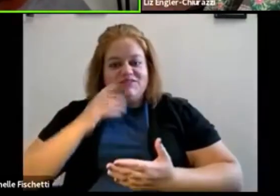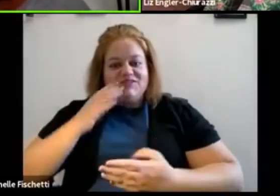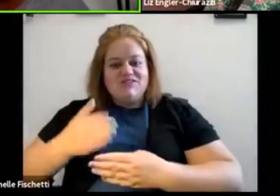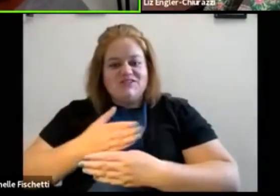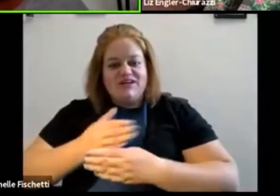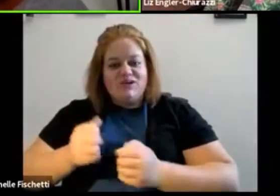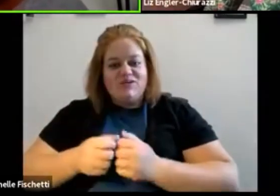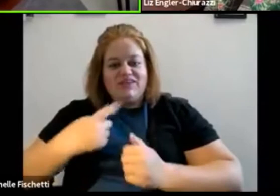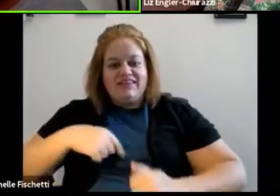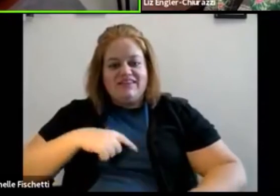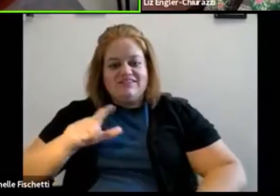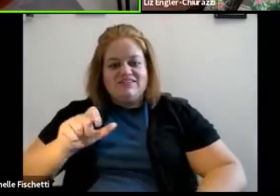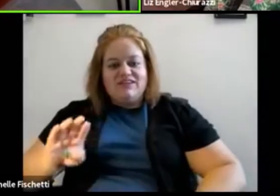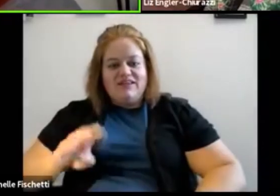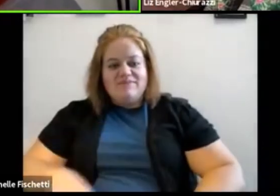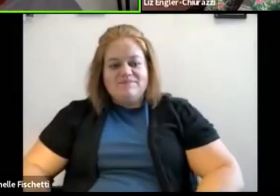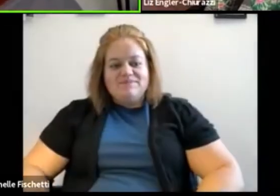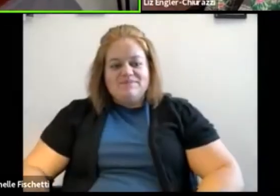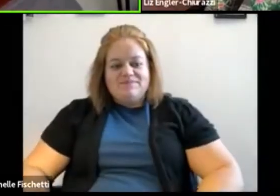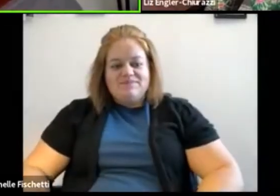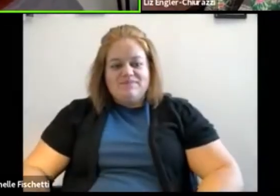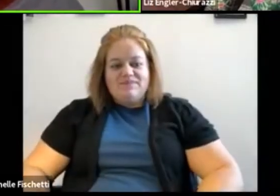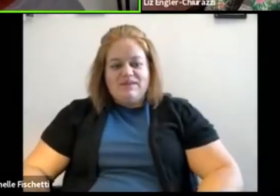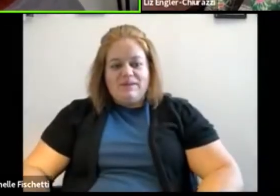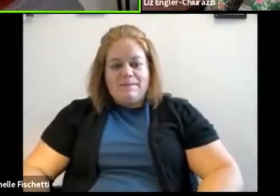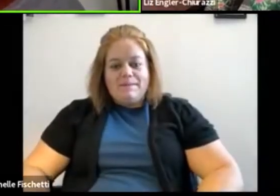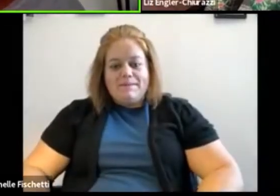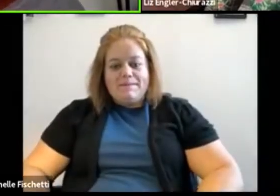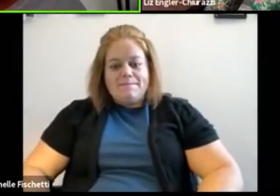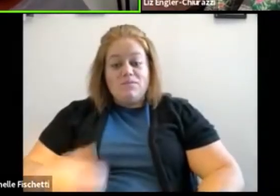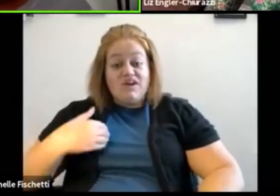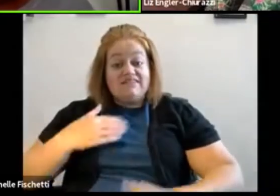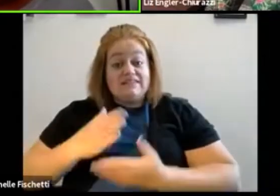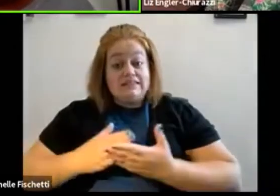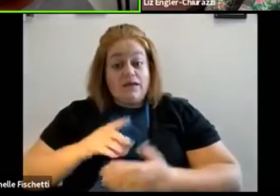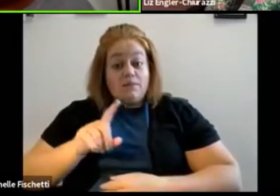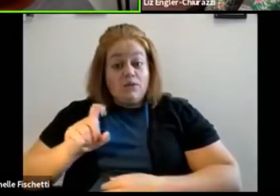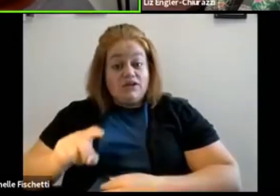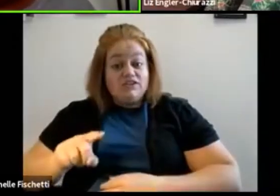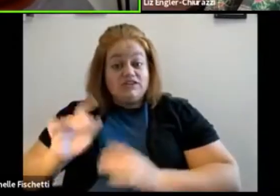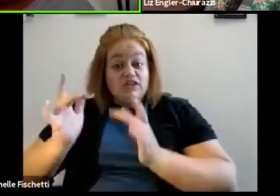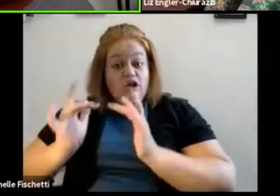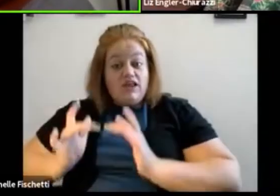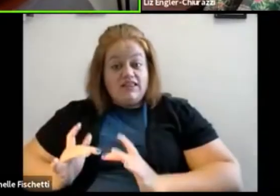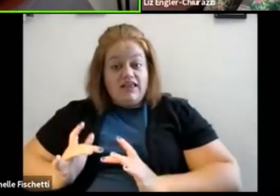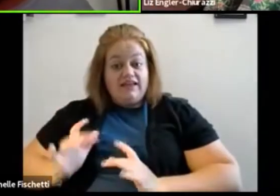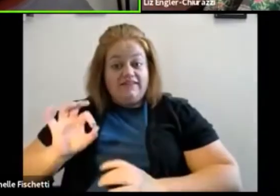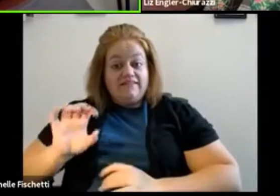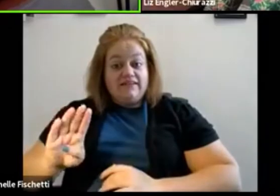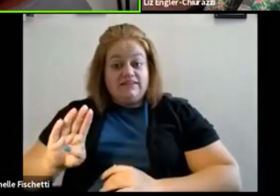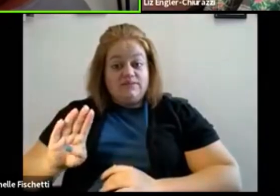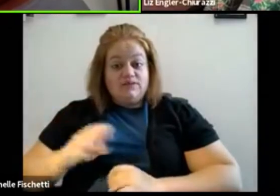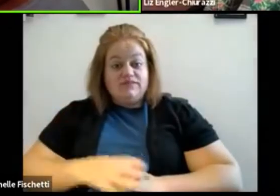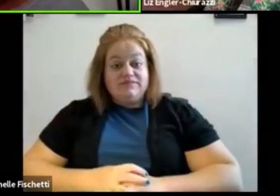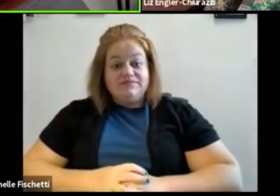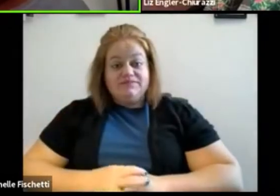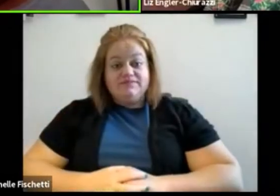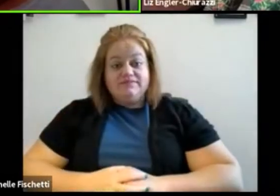lab. Looks like we have a few questions from Facebook and some of our friends so